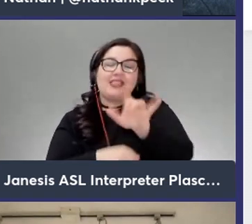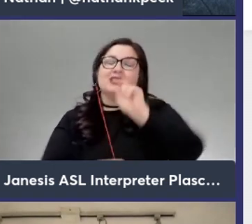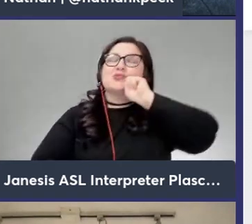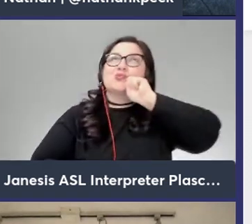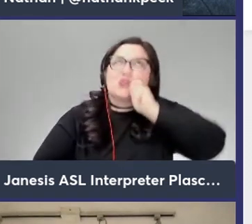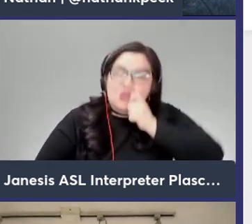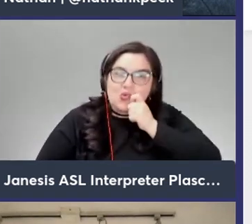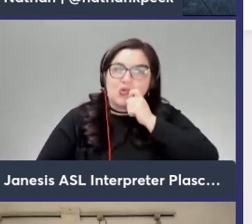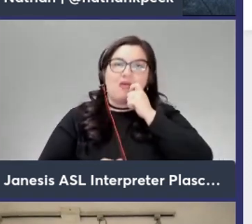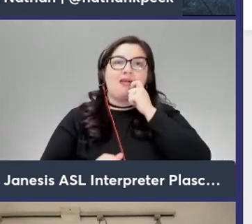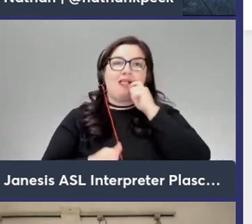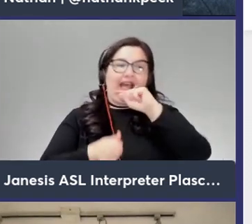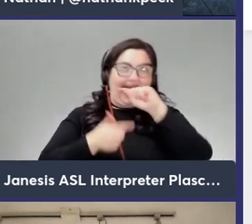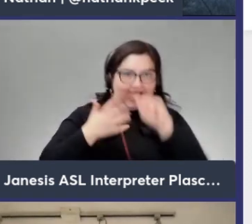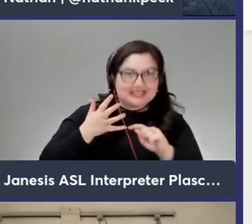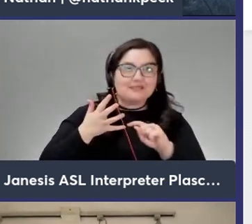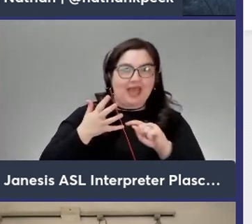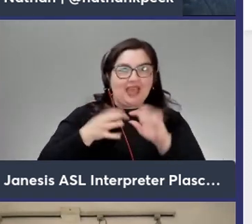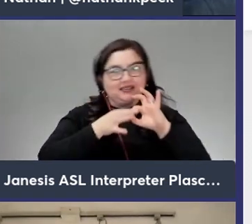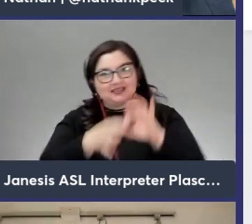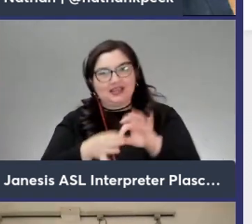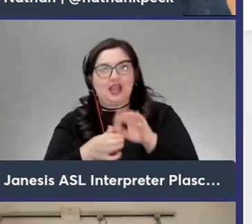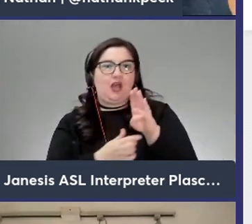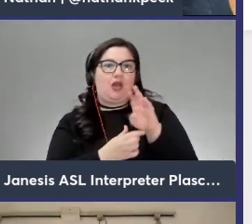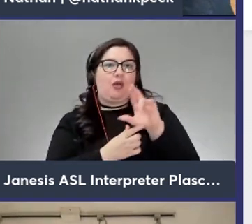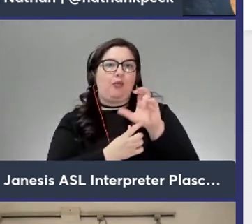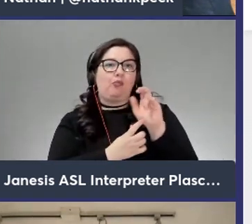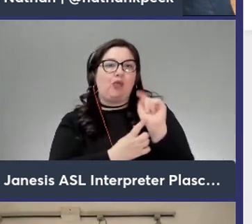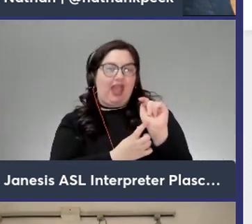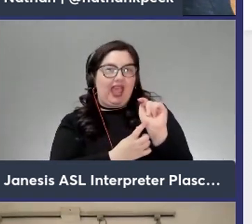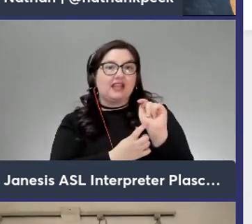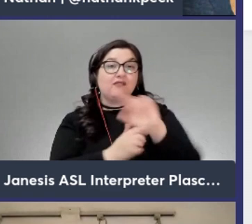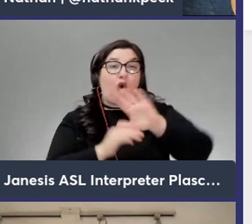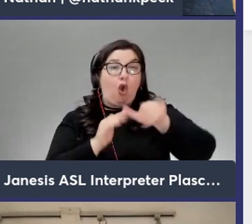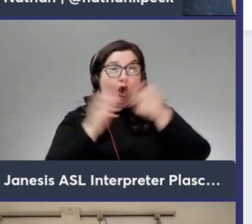because all of the code stays the same,